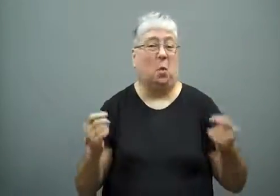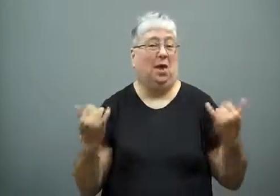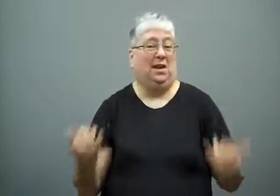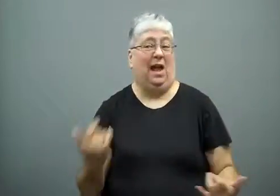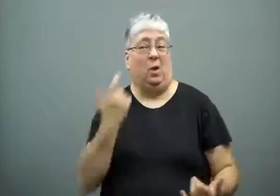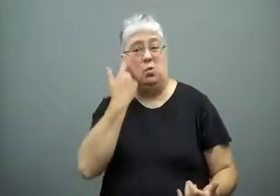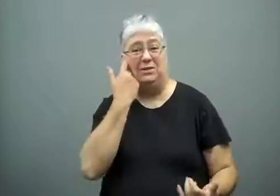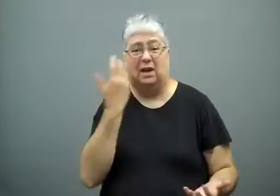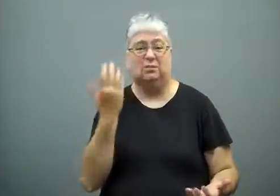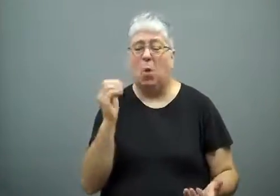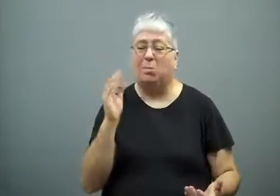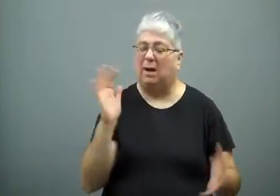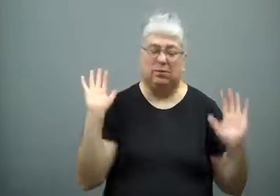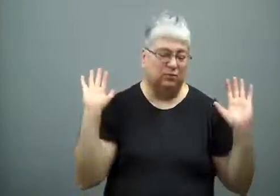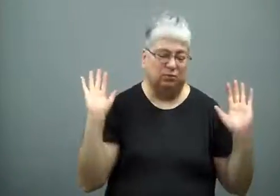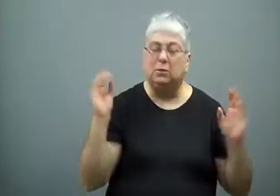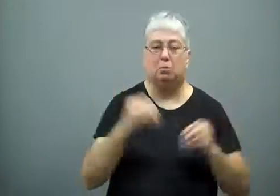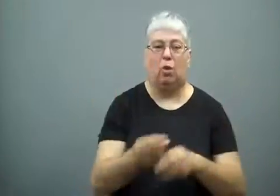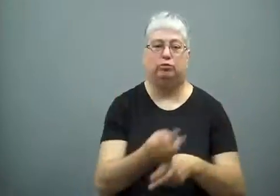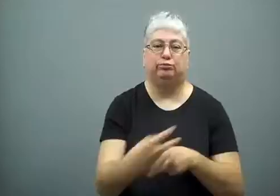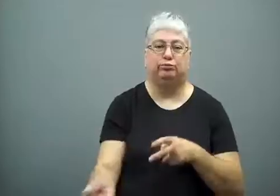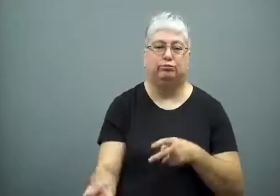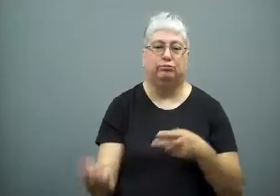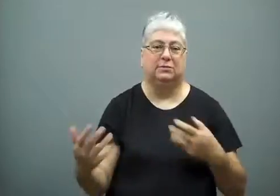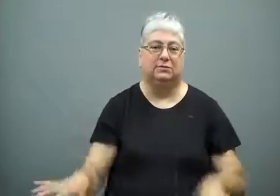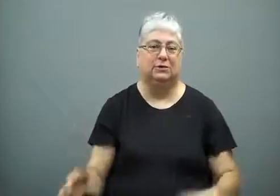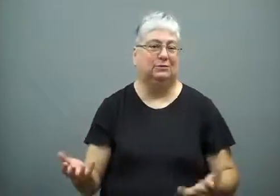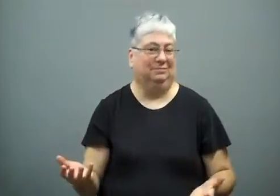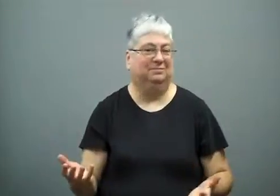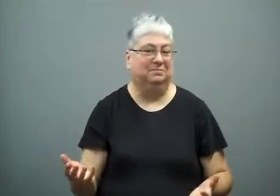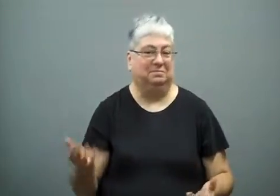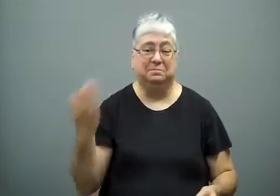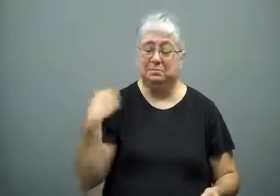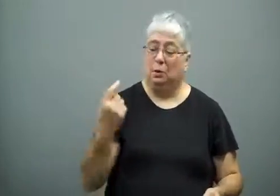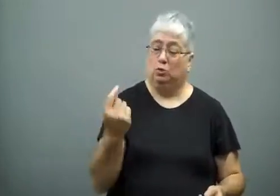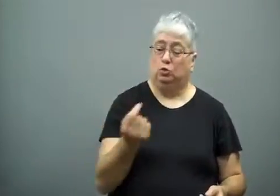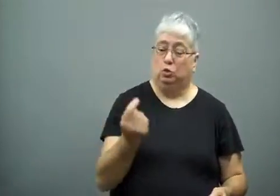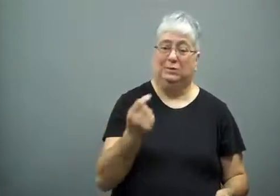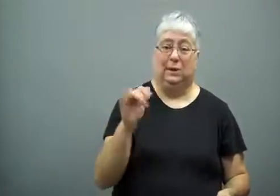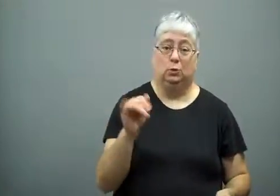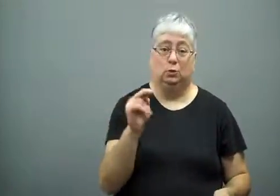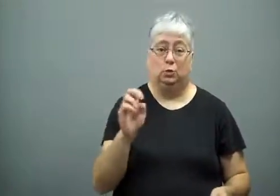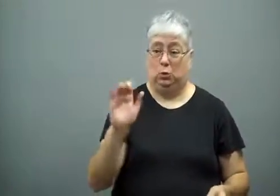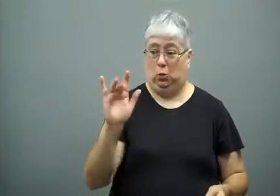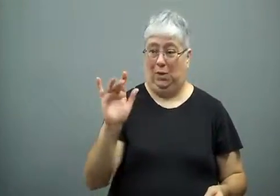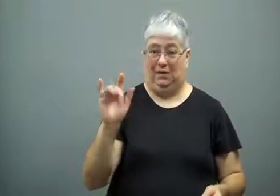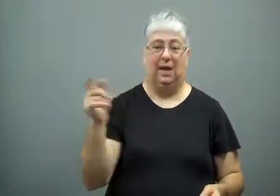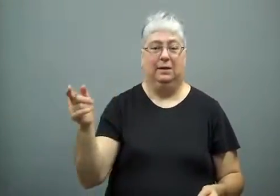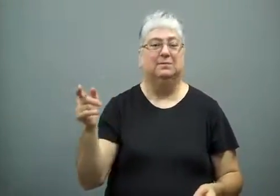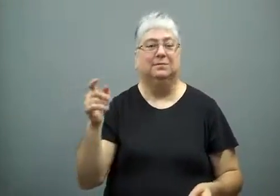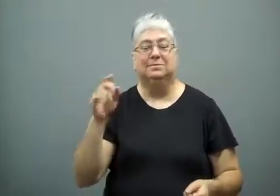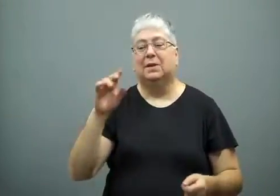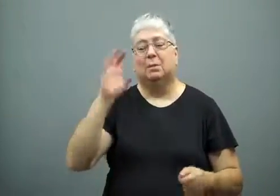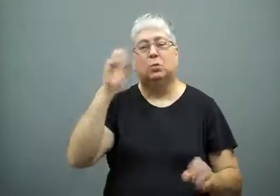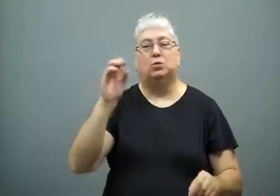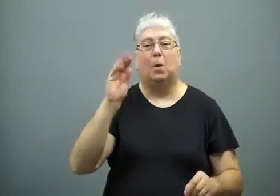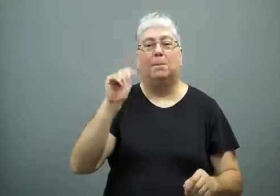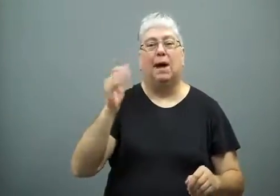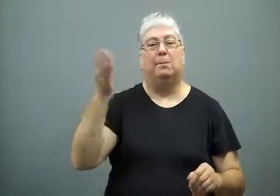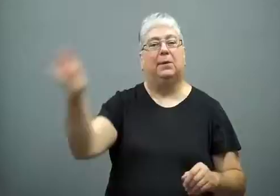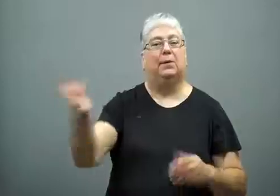Recently Obama decided to take strong action.